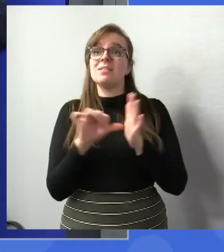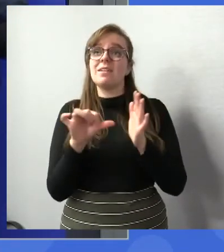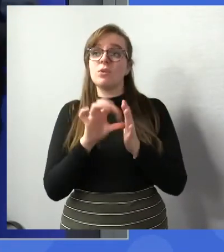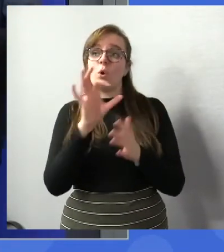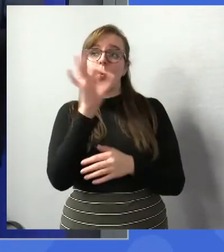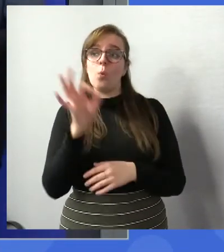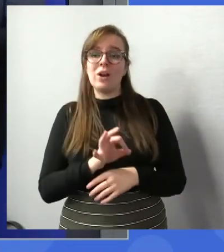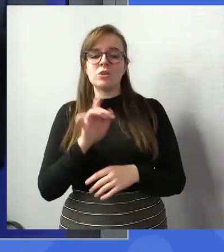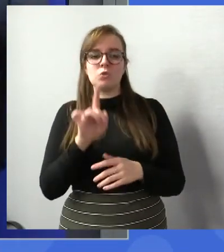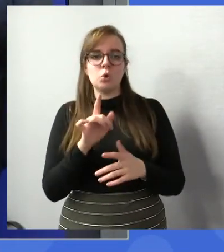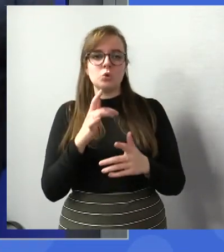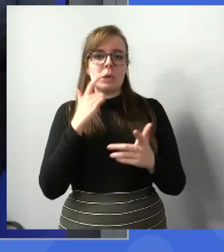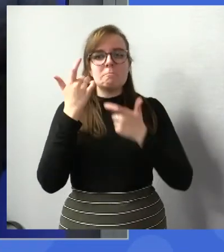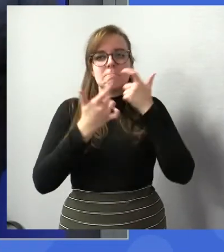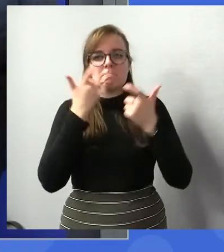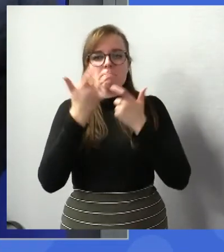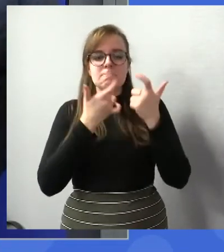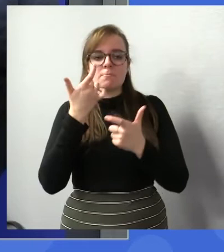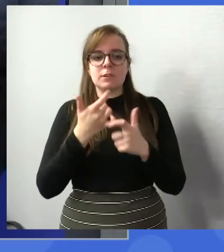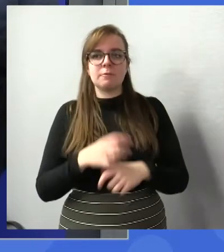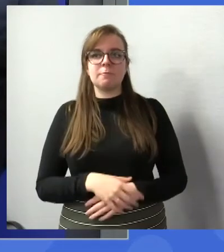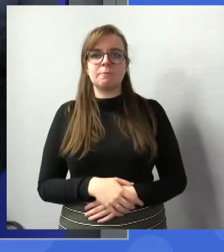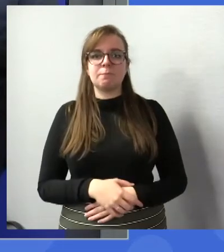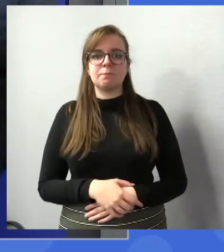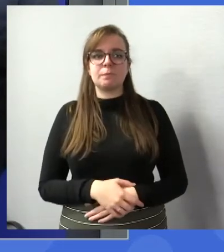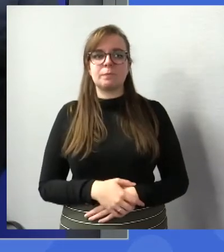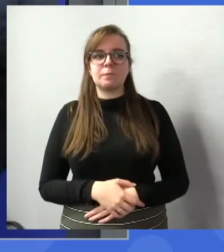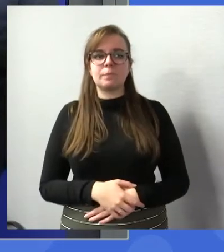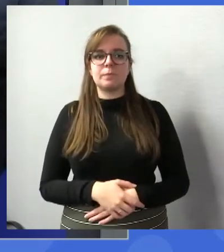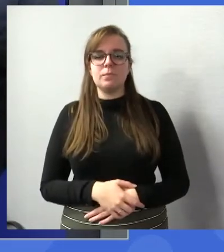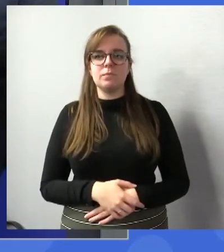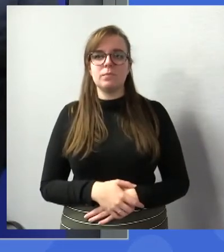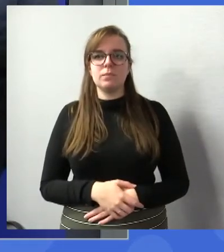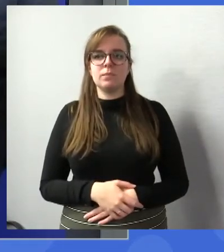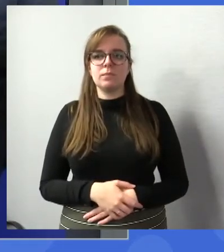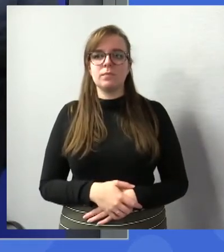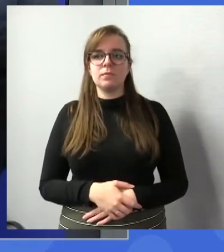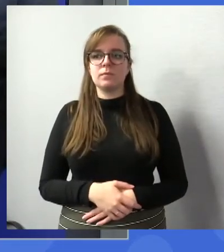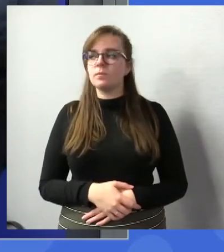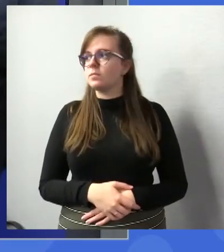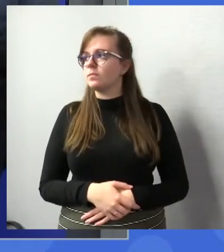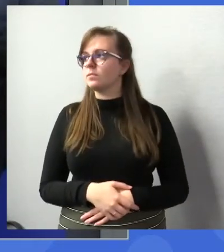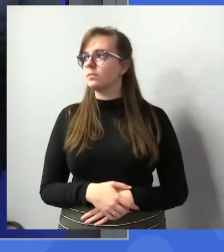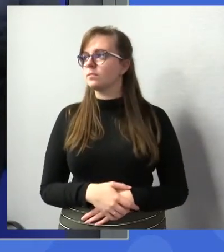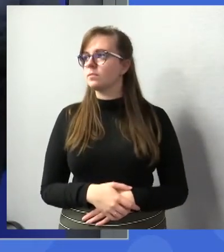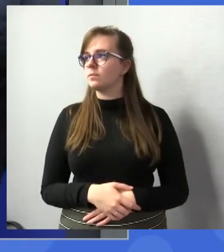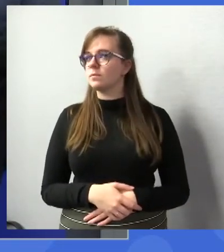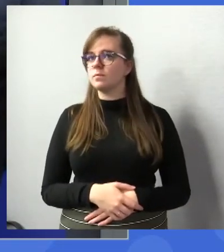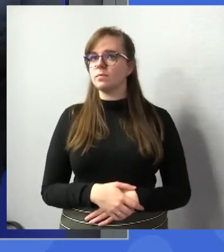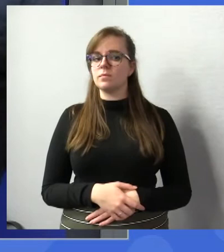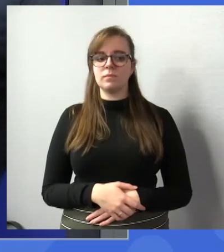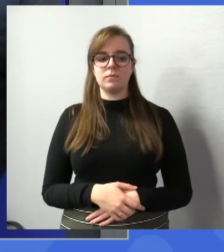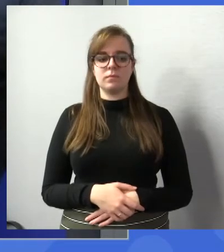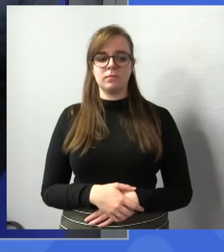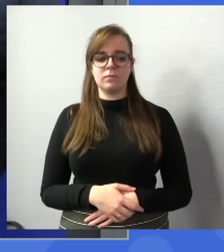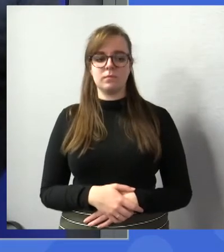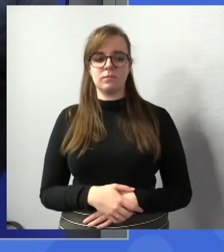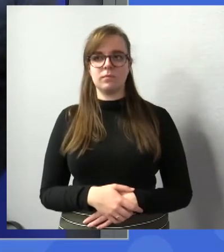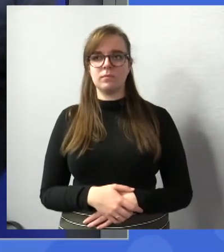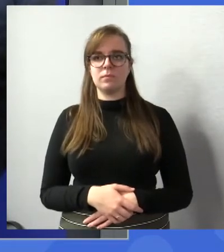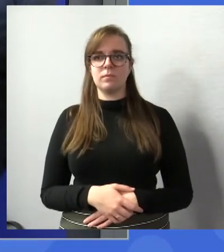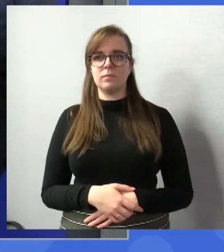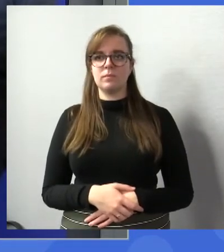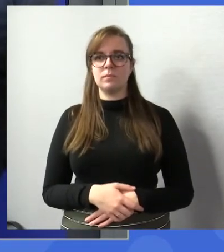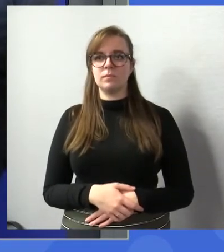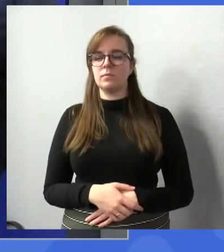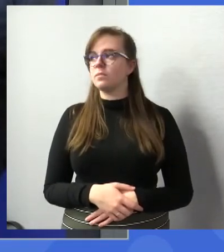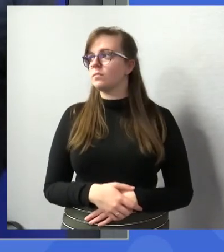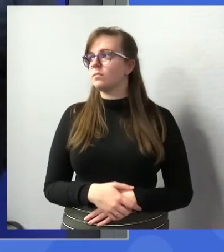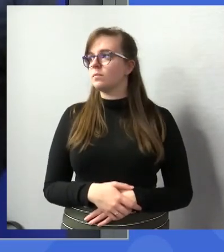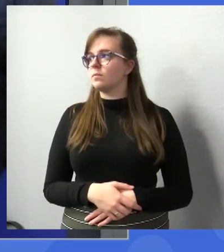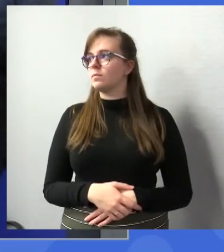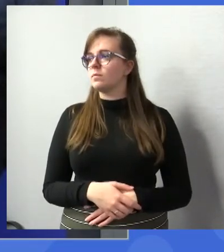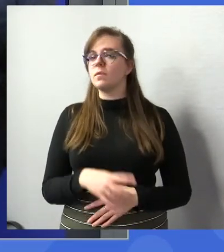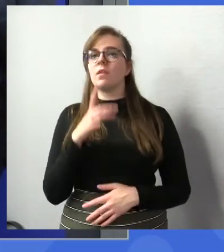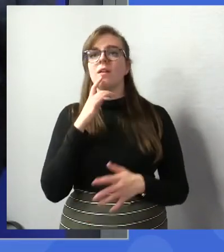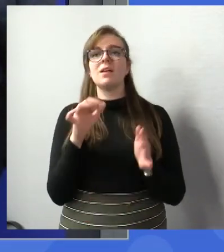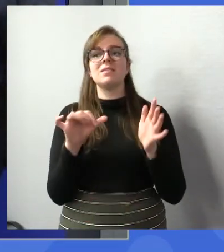it upon yes here we are okay so the very difficult question we're asking you to